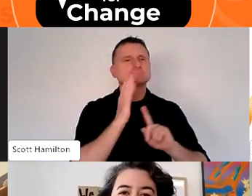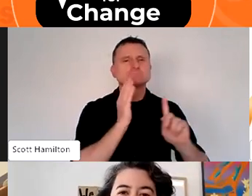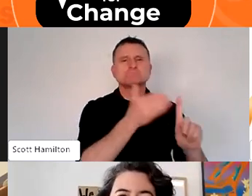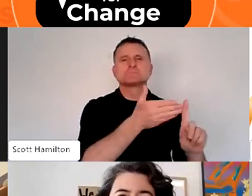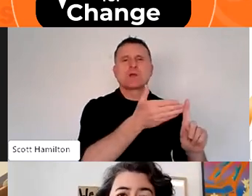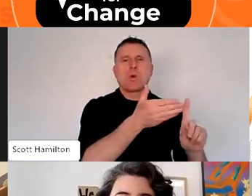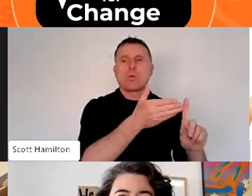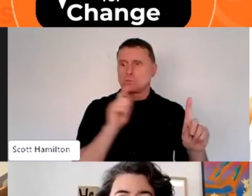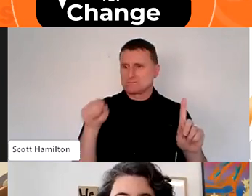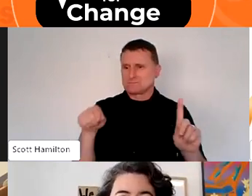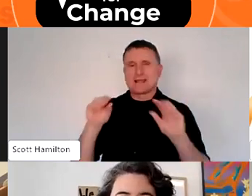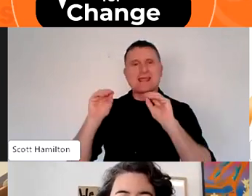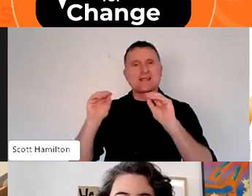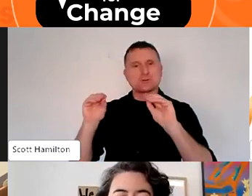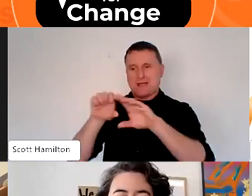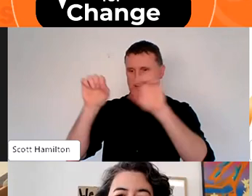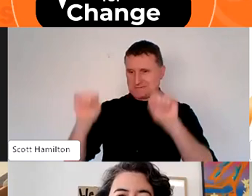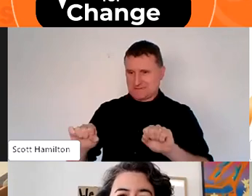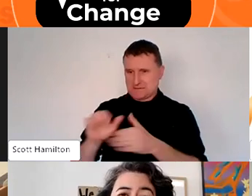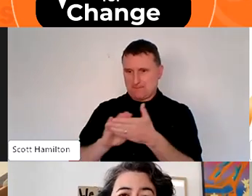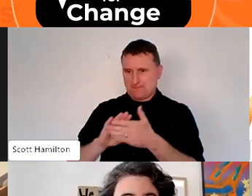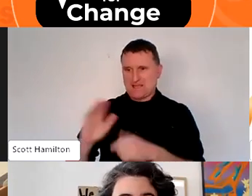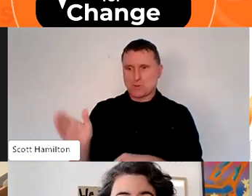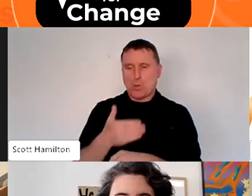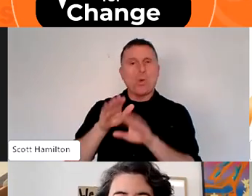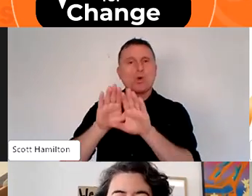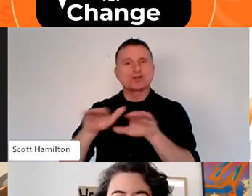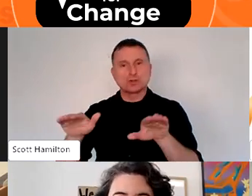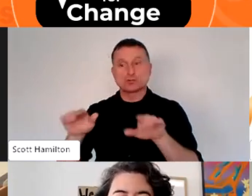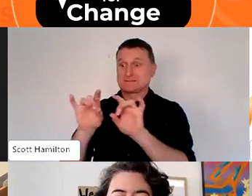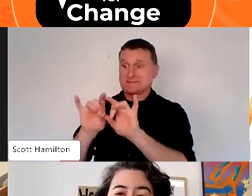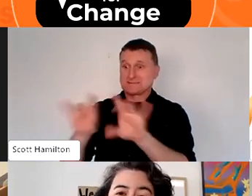where every single child and young person feels included, safe and